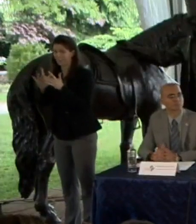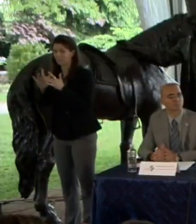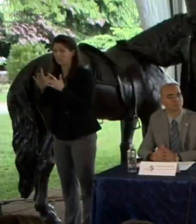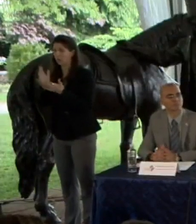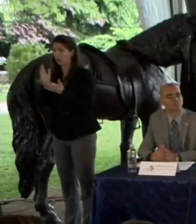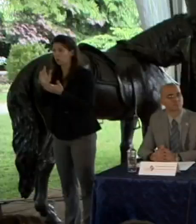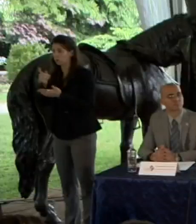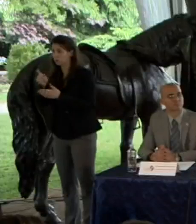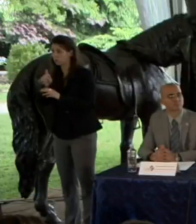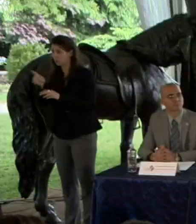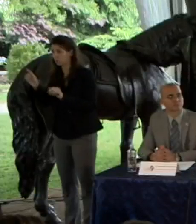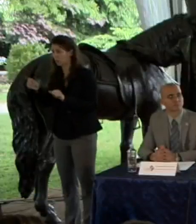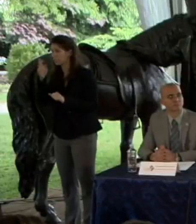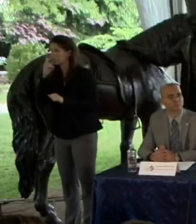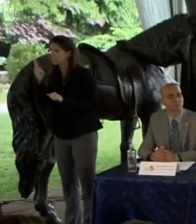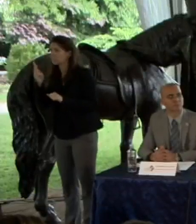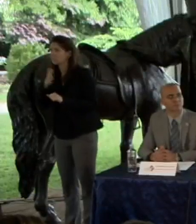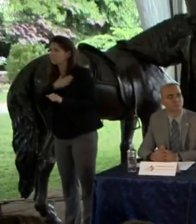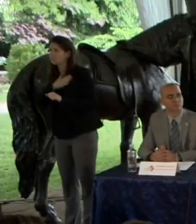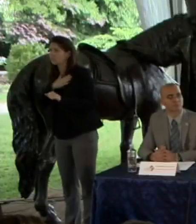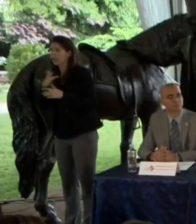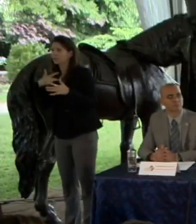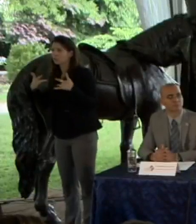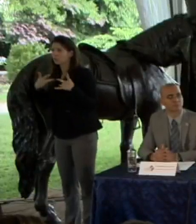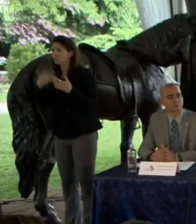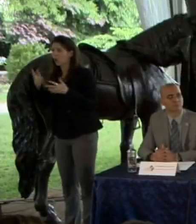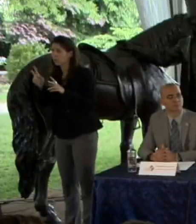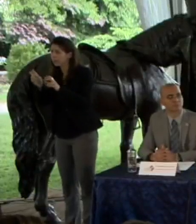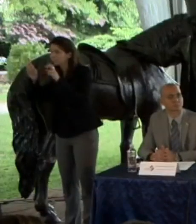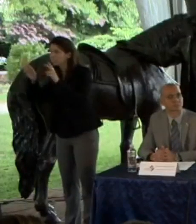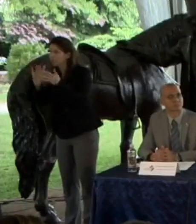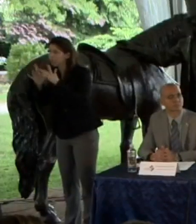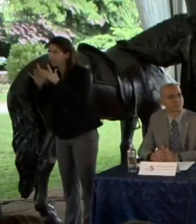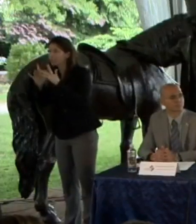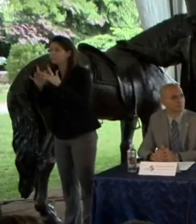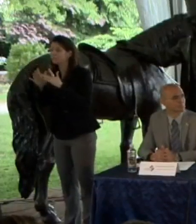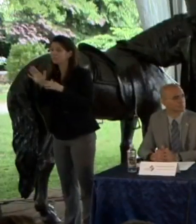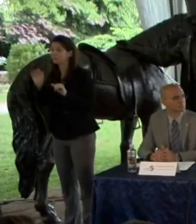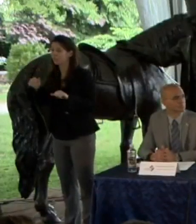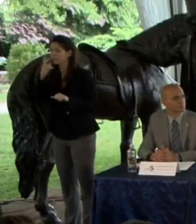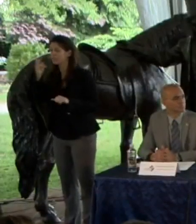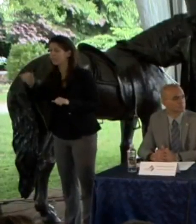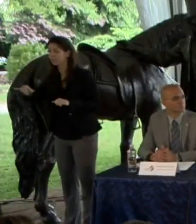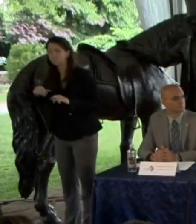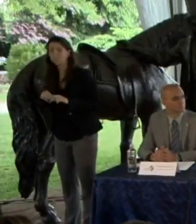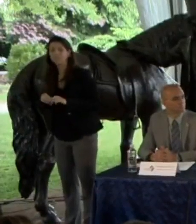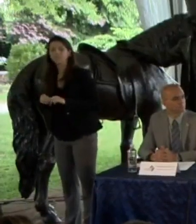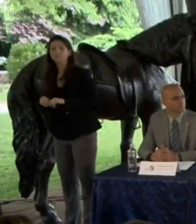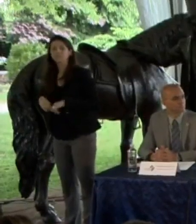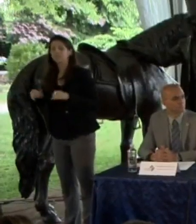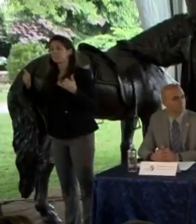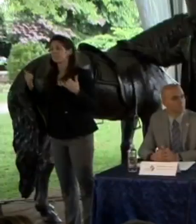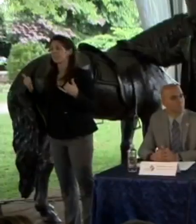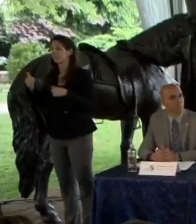COMMISSION ONLINE SO YOU CAN GO ONLINE AND SEE WHETHER OR NOT,